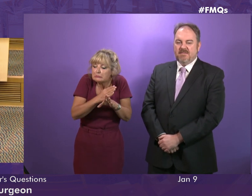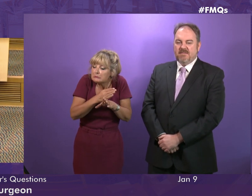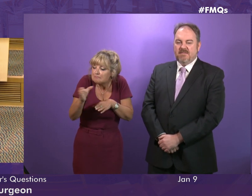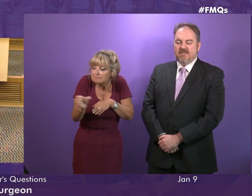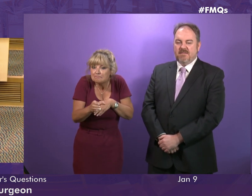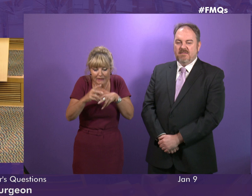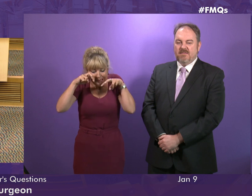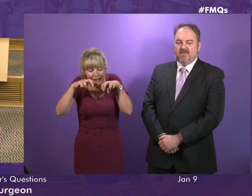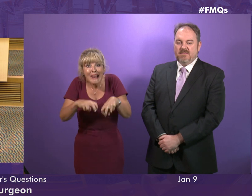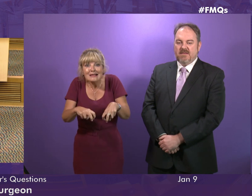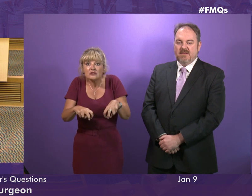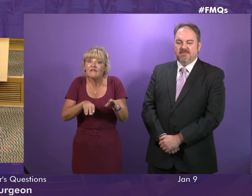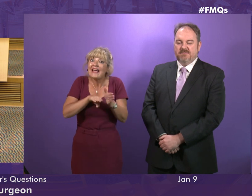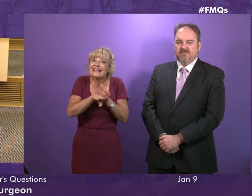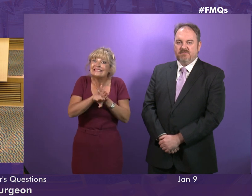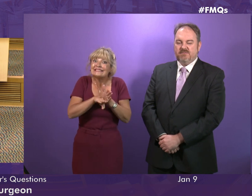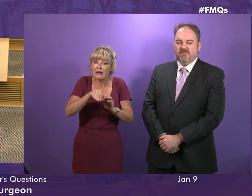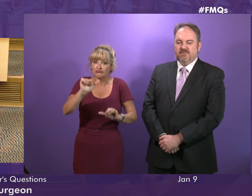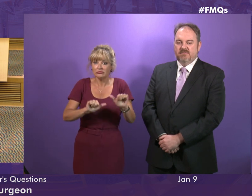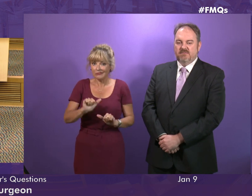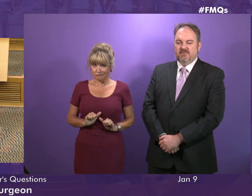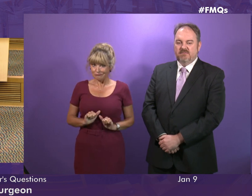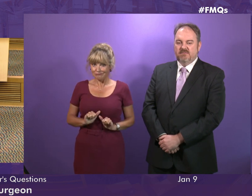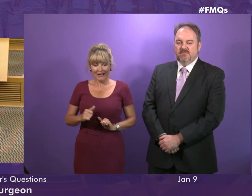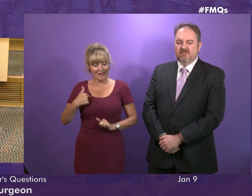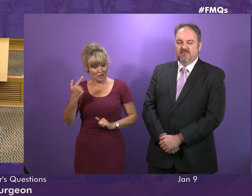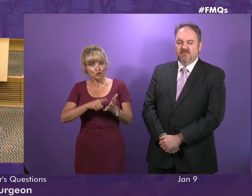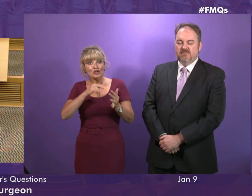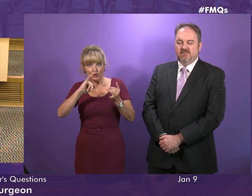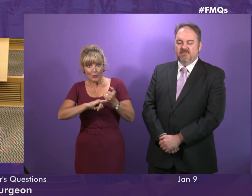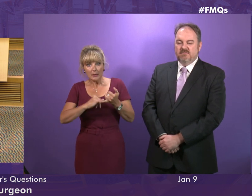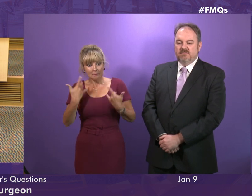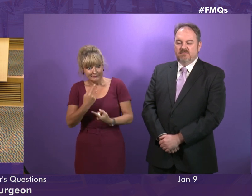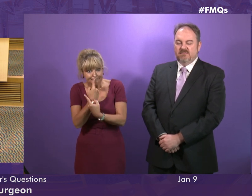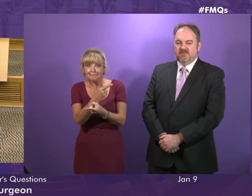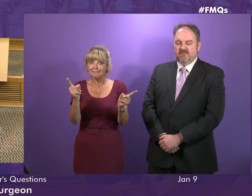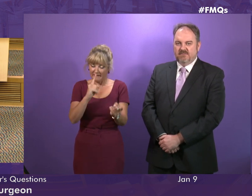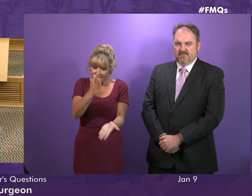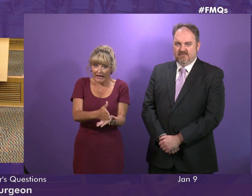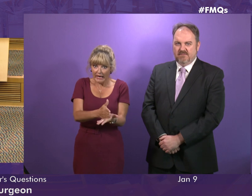John Swinney has pointed out, and I have done so again today, that he informed the Education